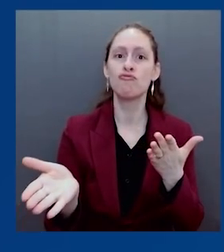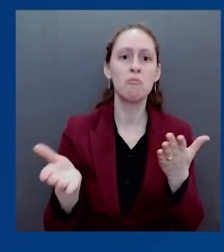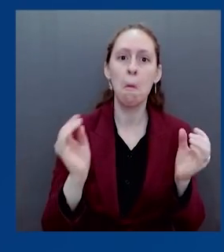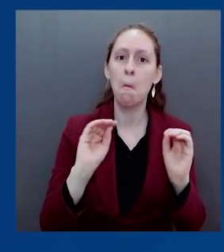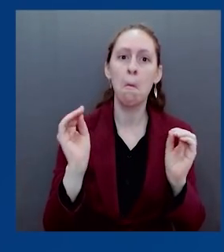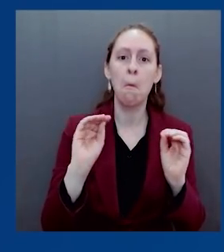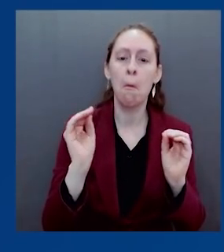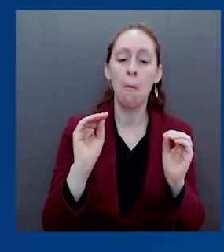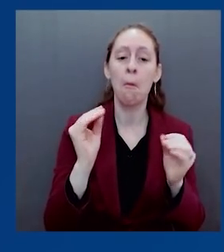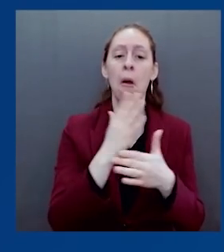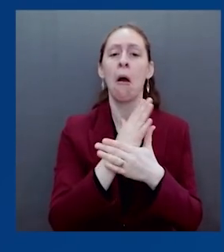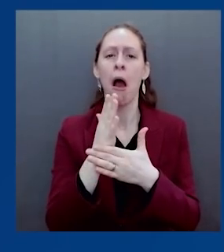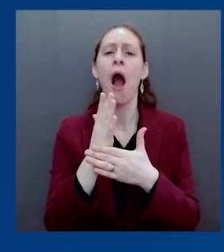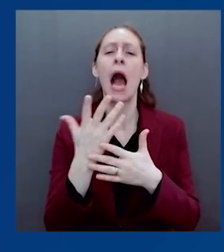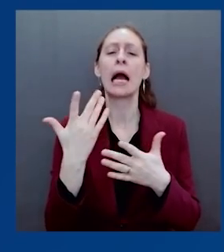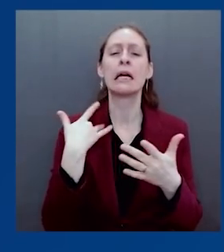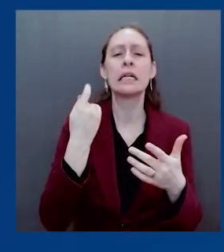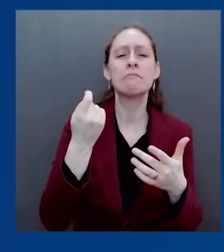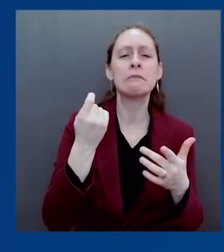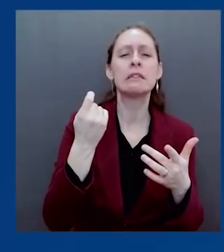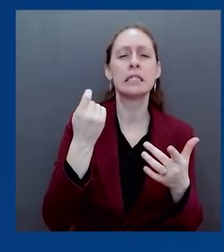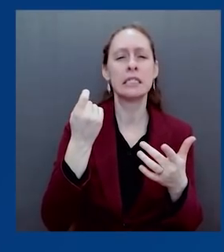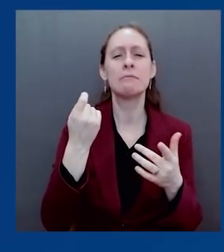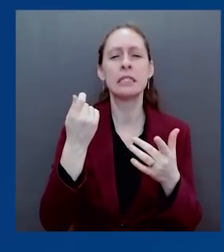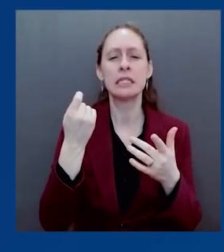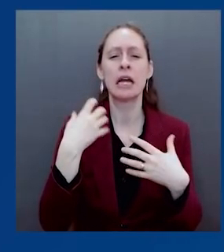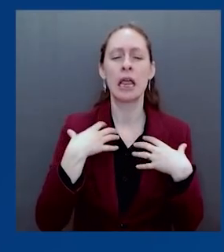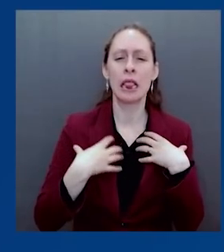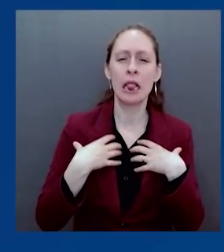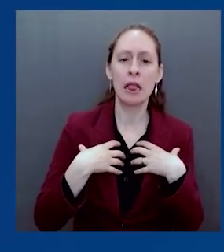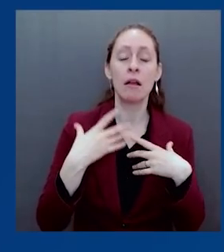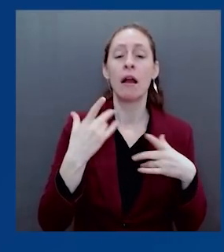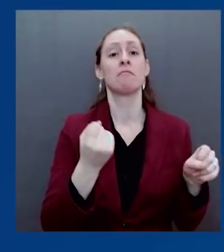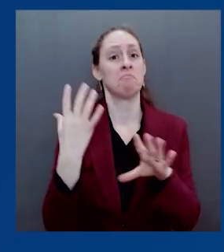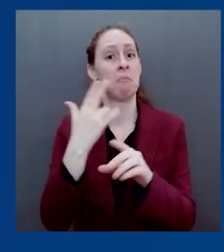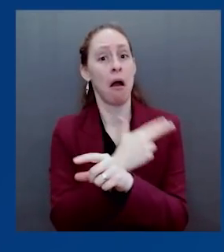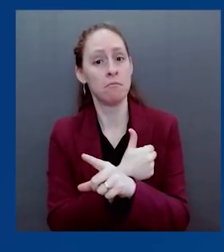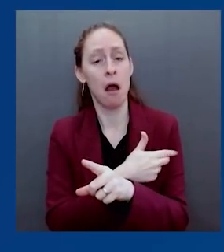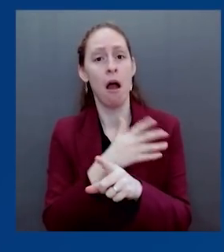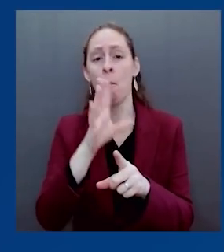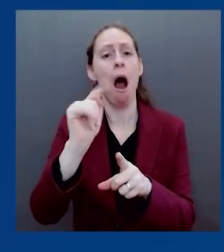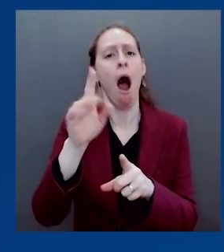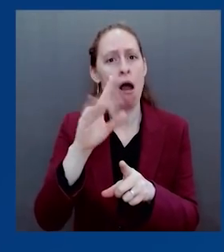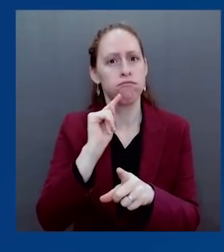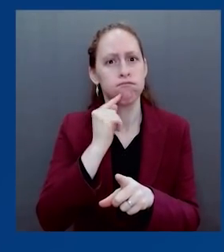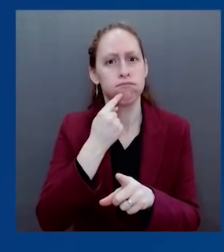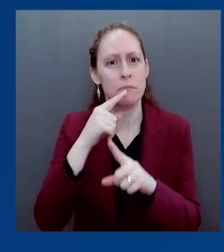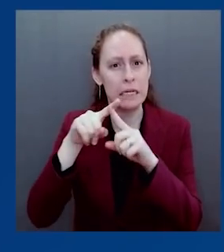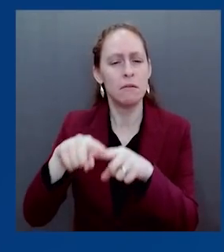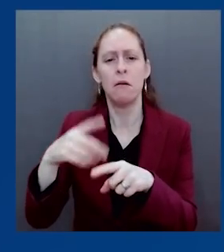an inpatient, not requiring oxygen; low flow, high flow; and then the ultimate,